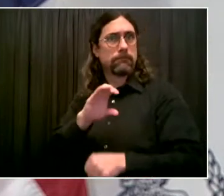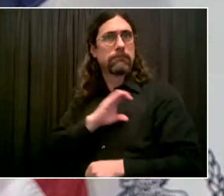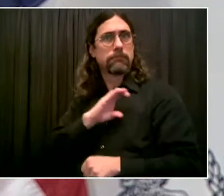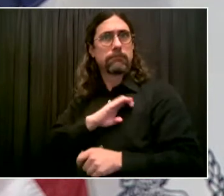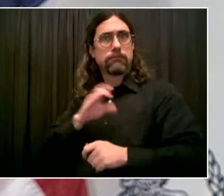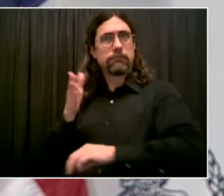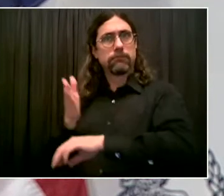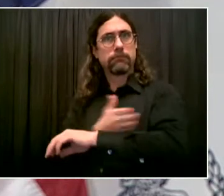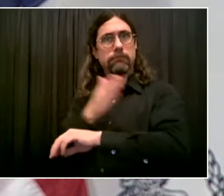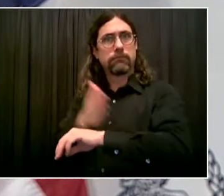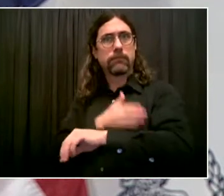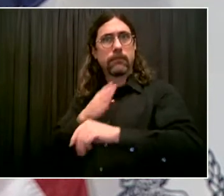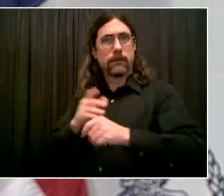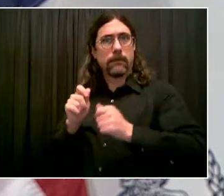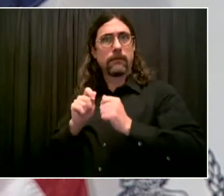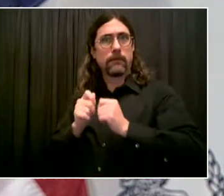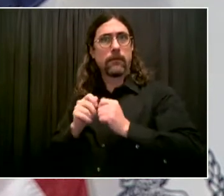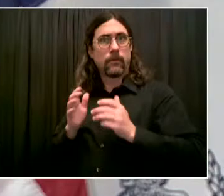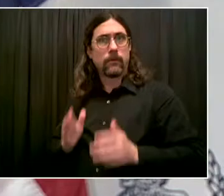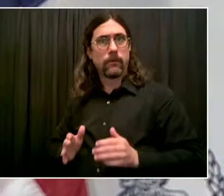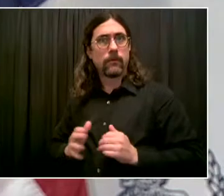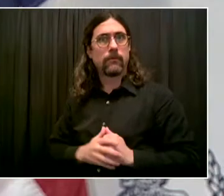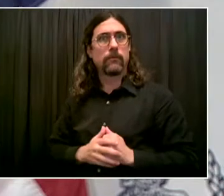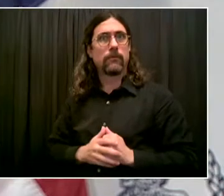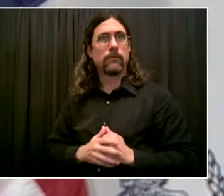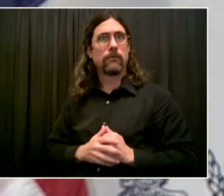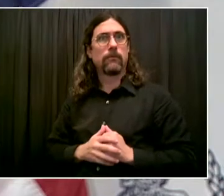HAVE QUESTIONS ABOUT IF YOU DO